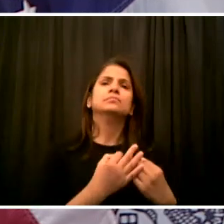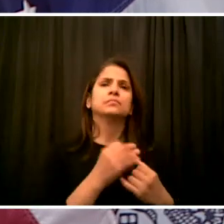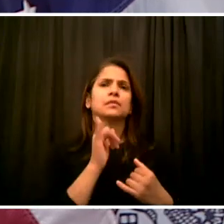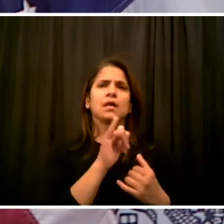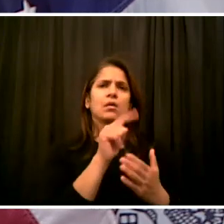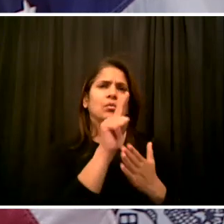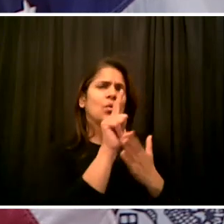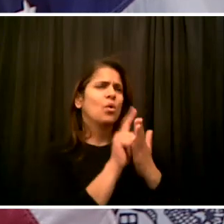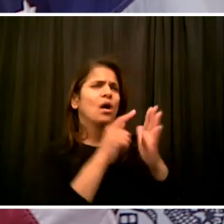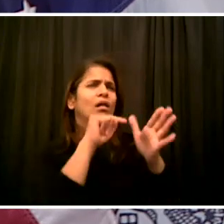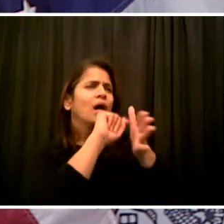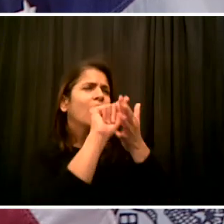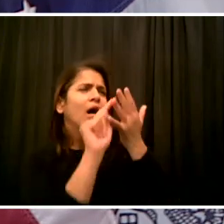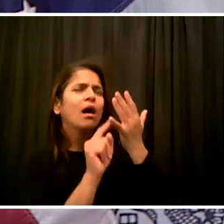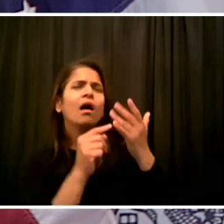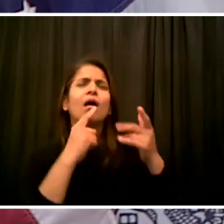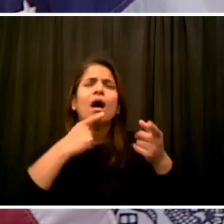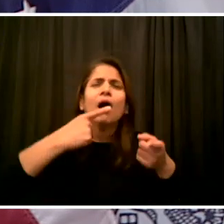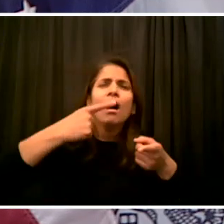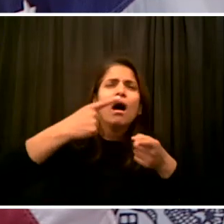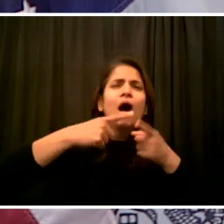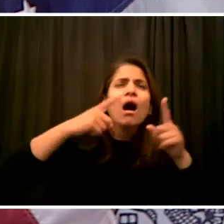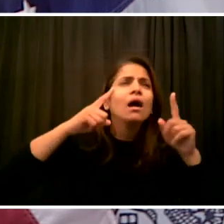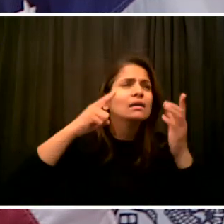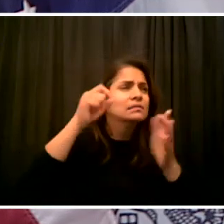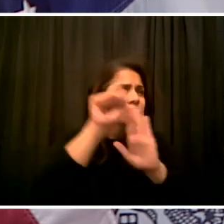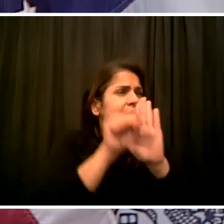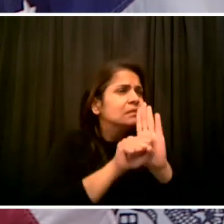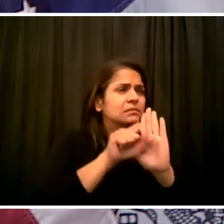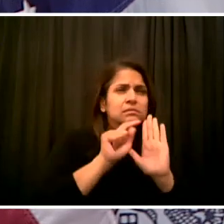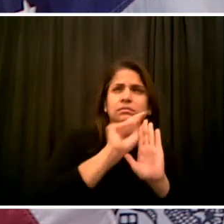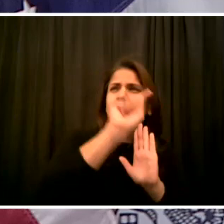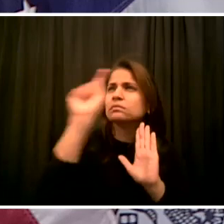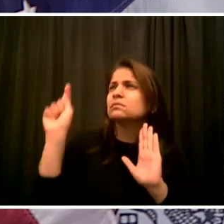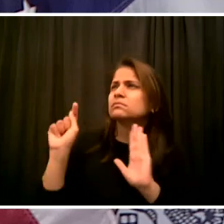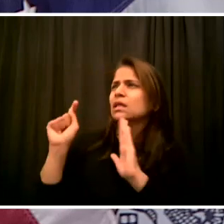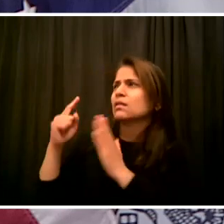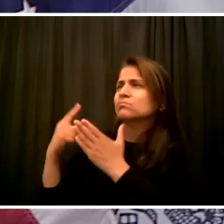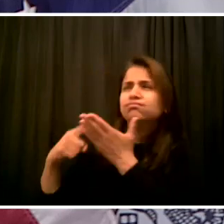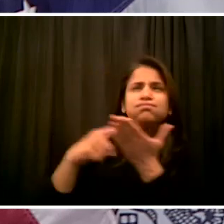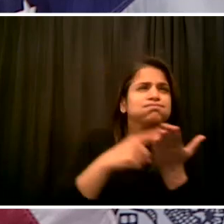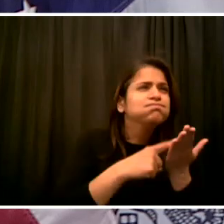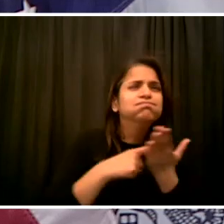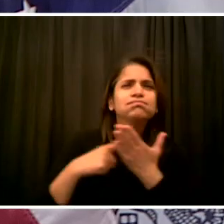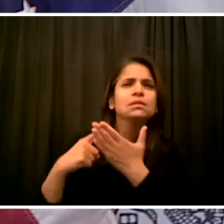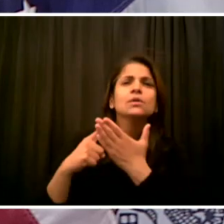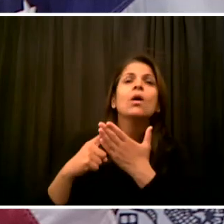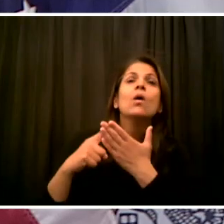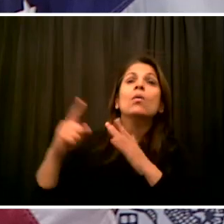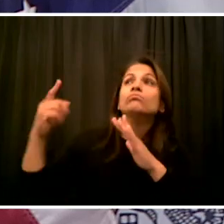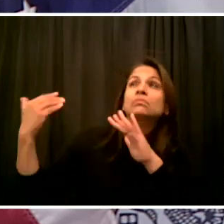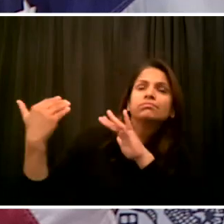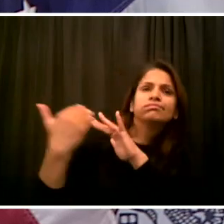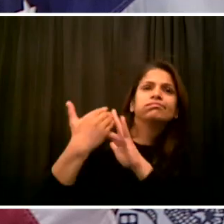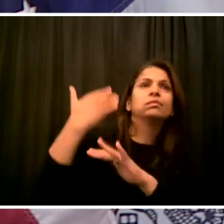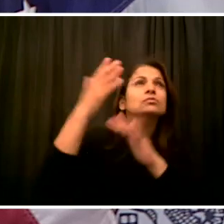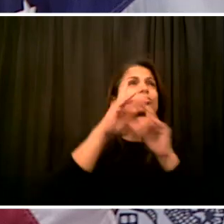HAVE TO GETH TIS TOHRUGH THE SENATE TO BE SIGNED BY THE PRESIDENT. WITH THE FEDERAL GOVERNMENT STEPPING UP IN TERMS OF LINE OF